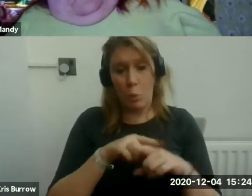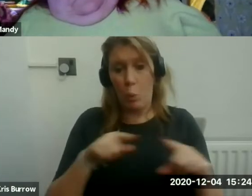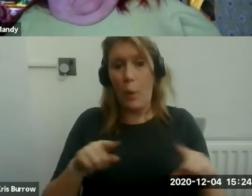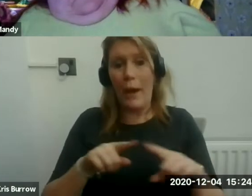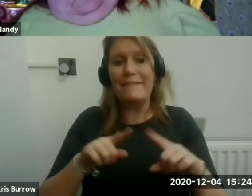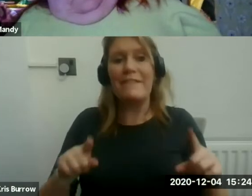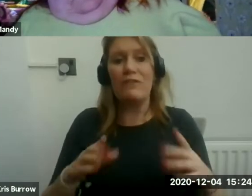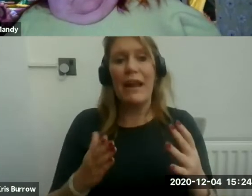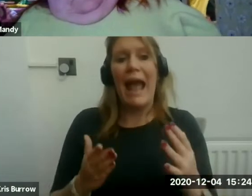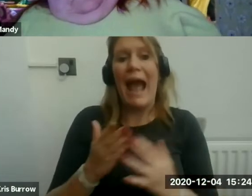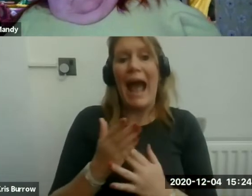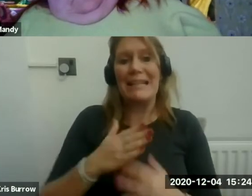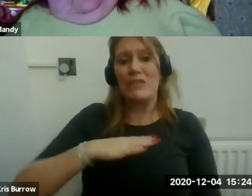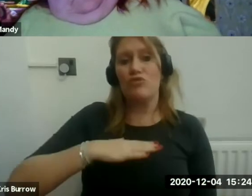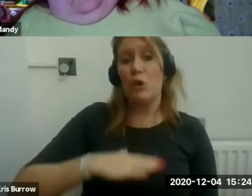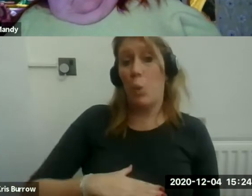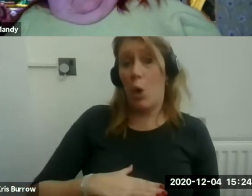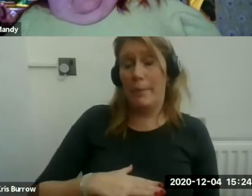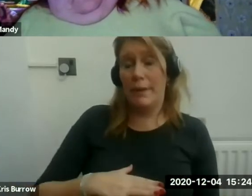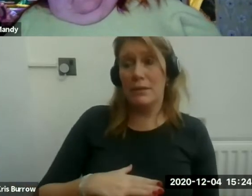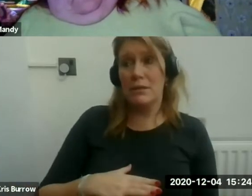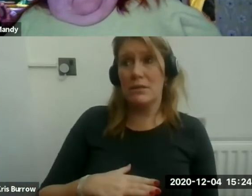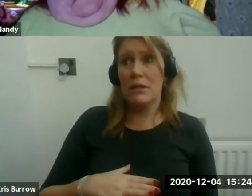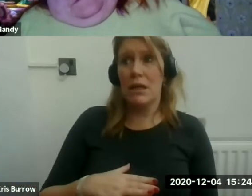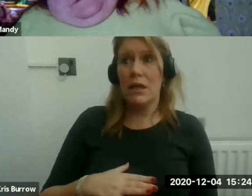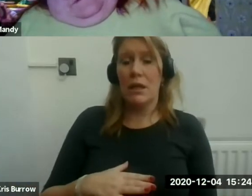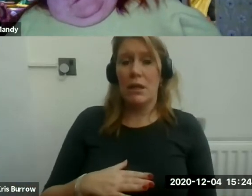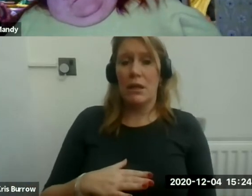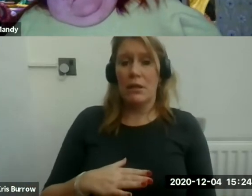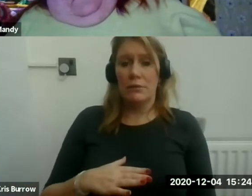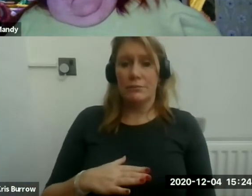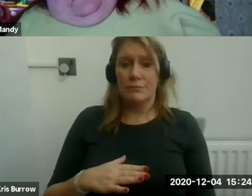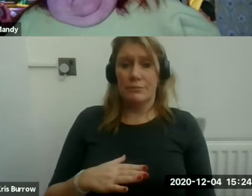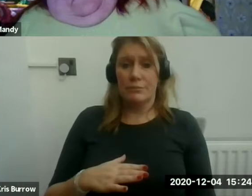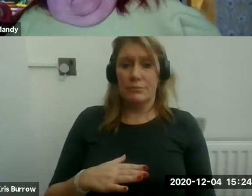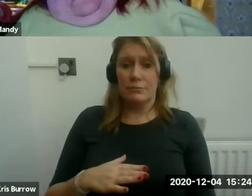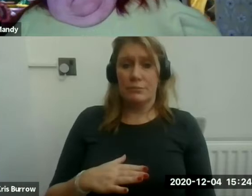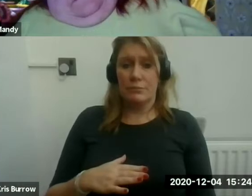requirements. If we put it into hours, we